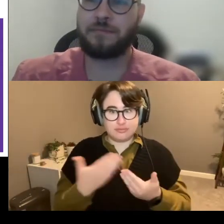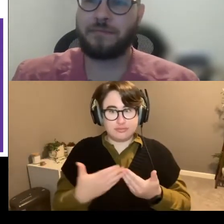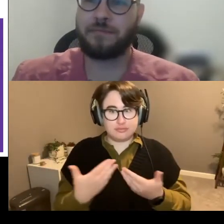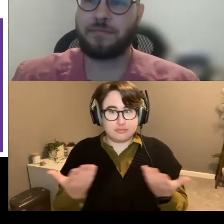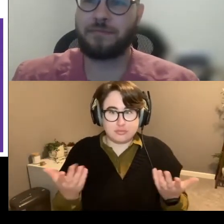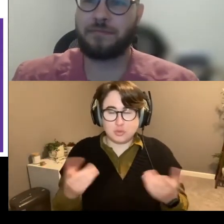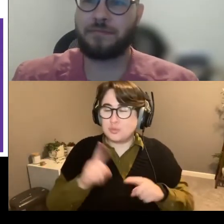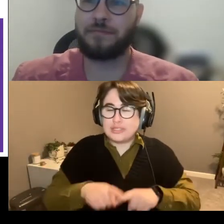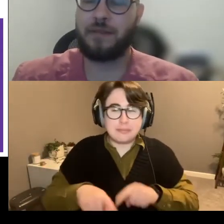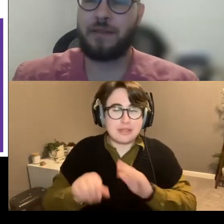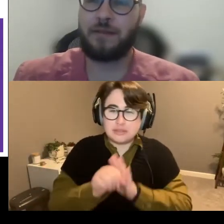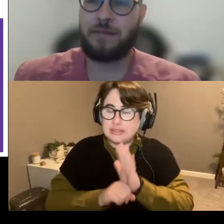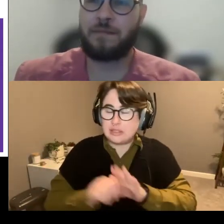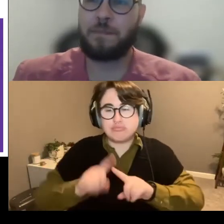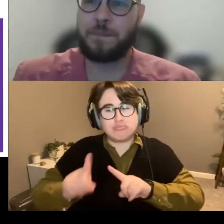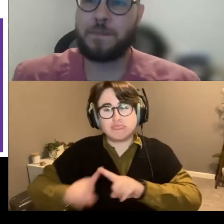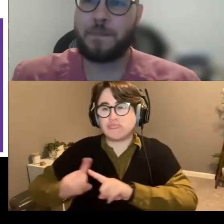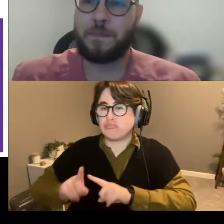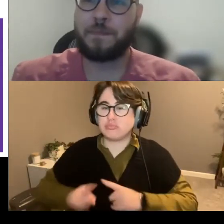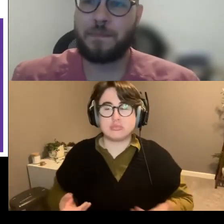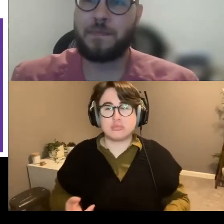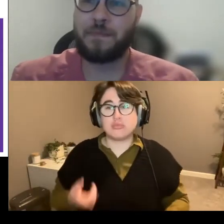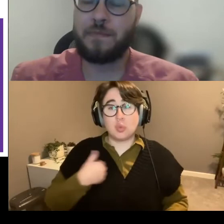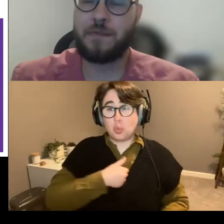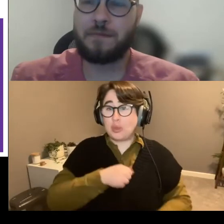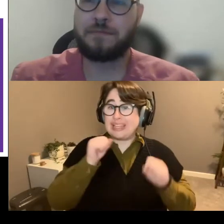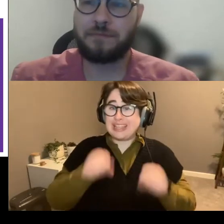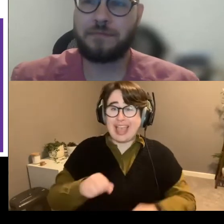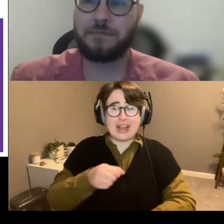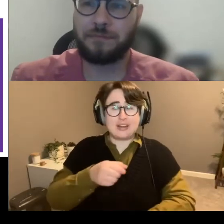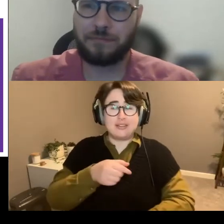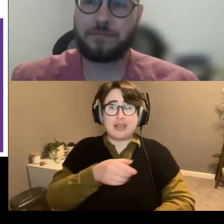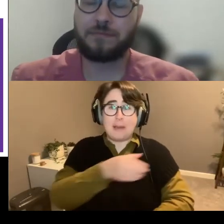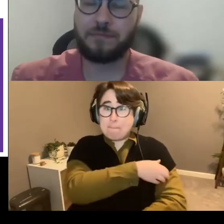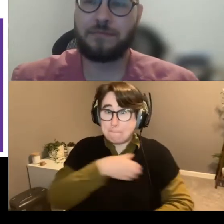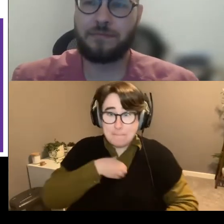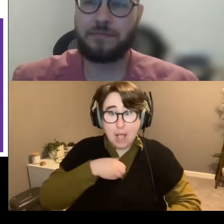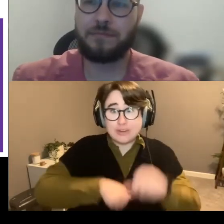So as much as we can empower each other about steps